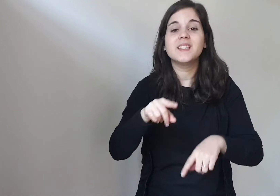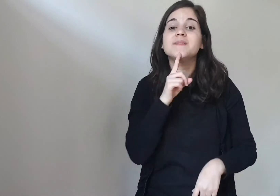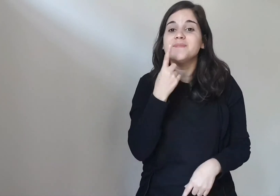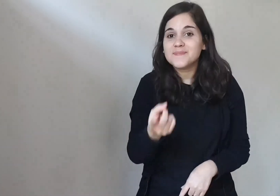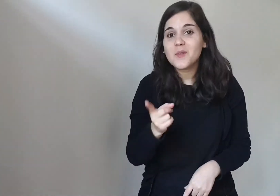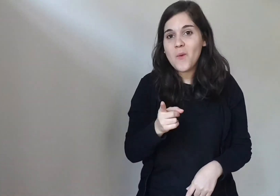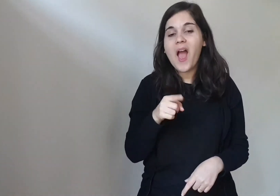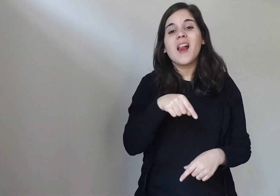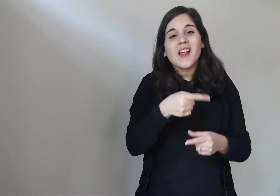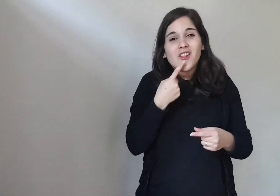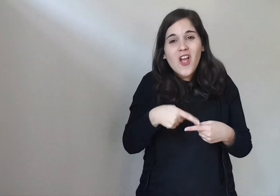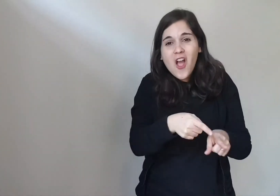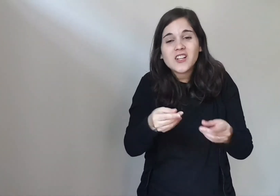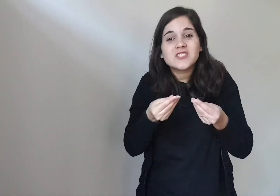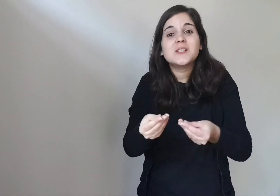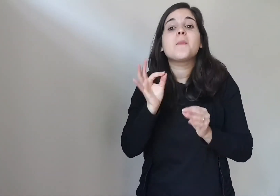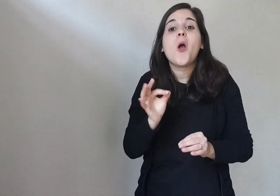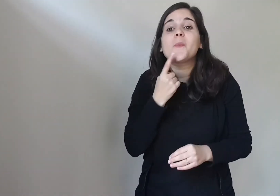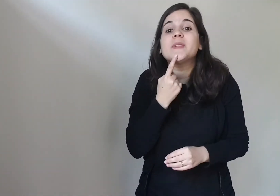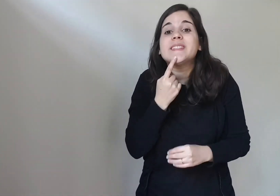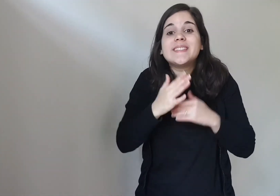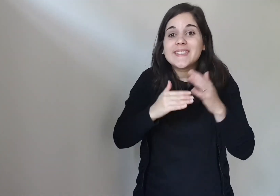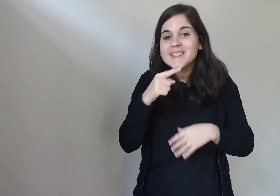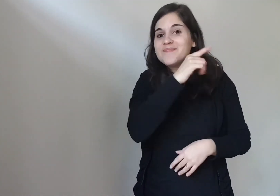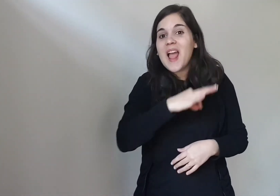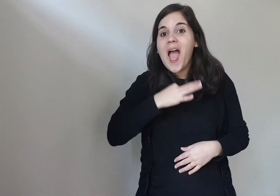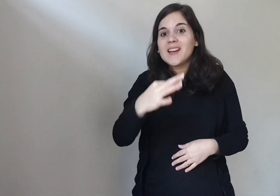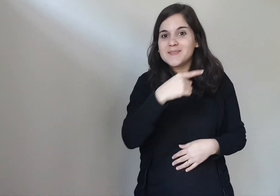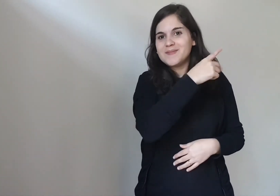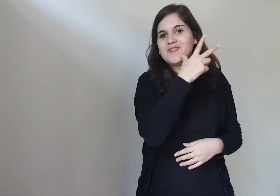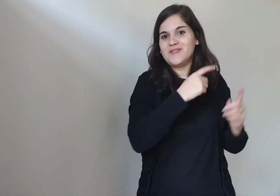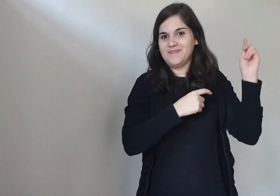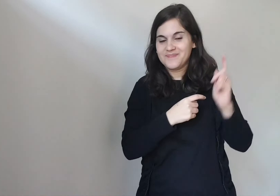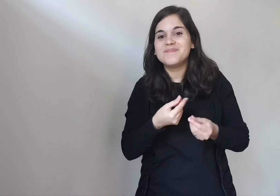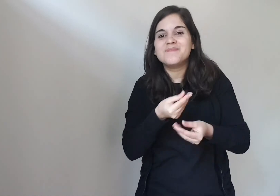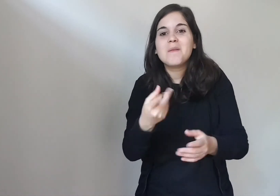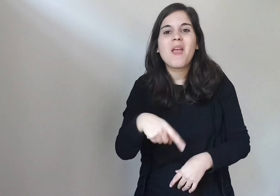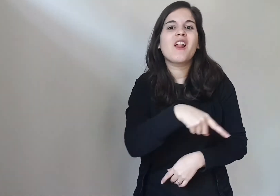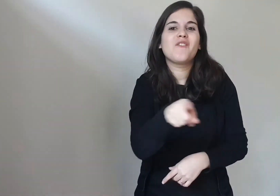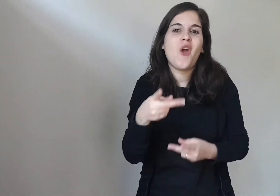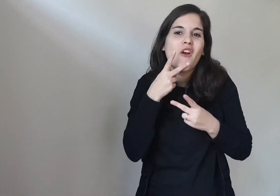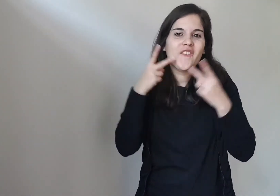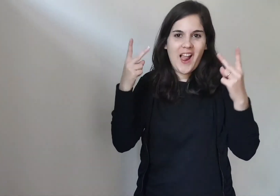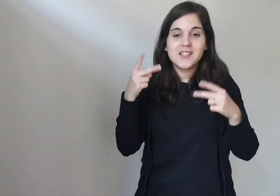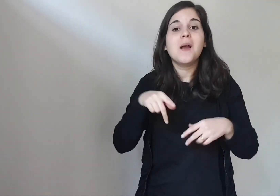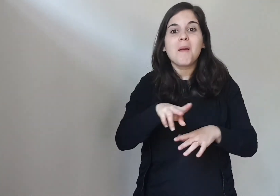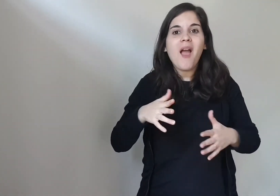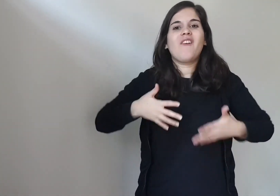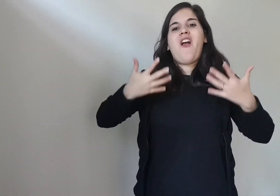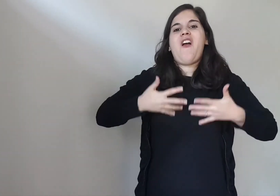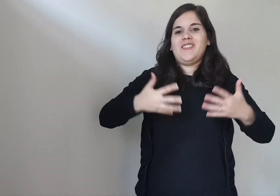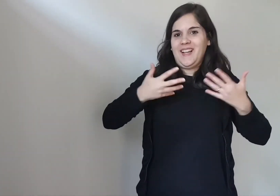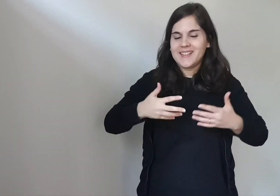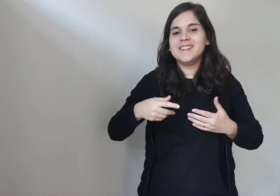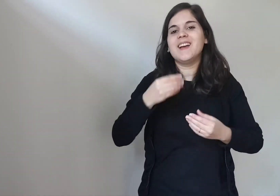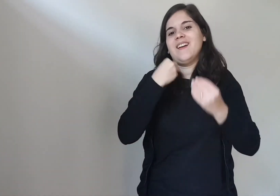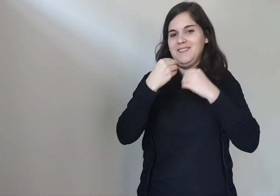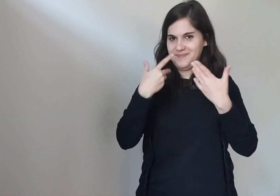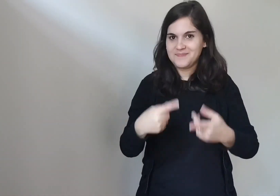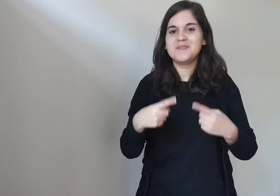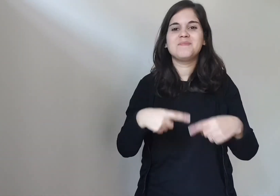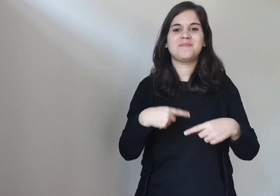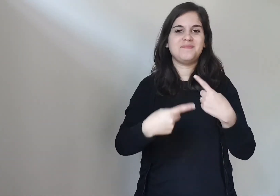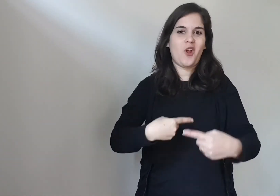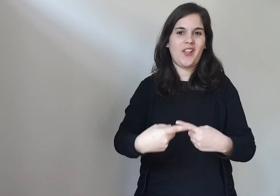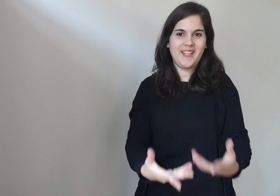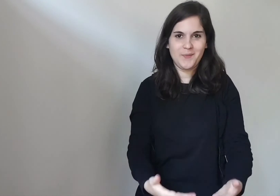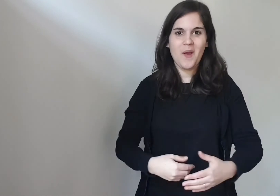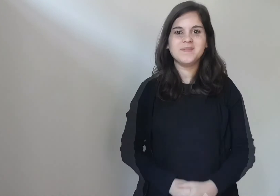and saying that Eloisa had brought them, which made them happy.